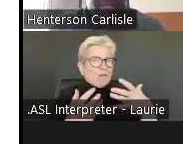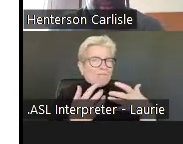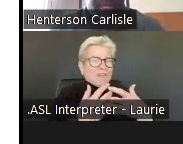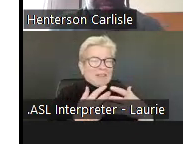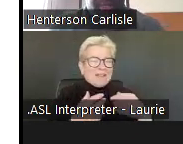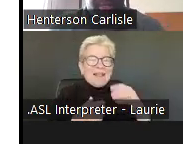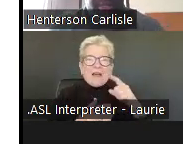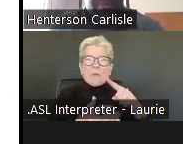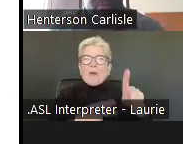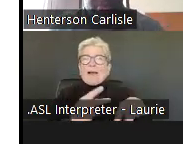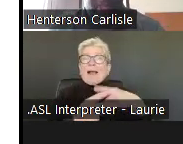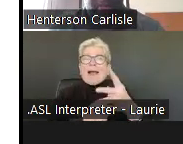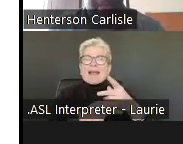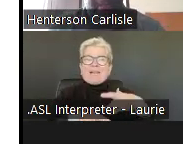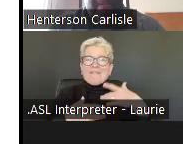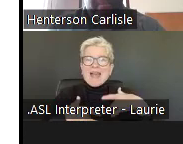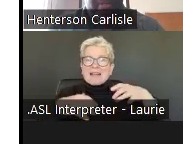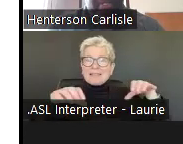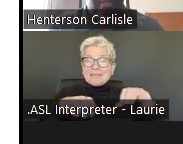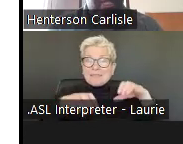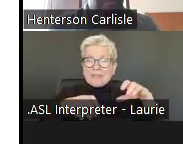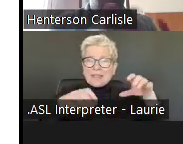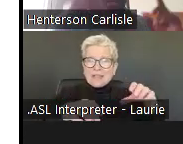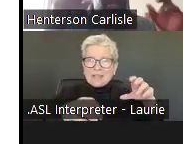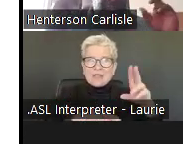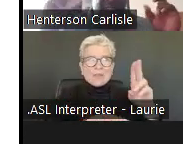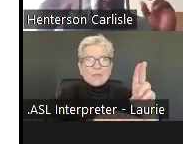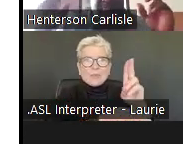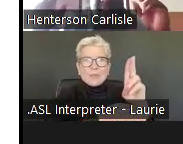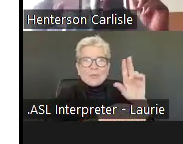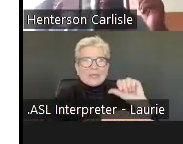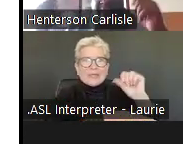you want to use. So as you're thinking about this transition planning, thinking